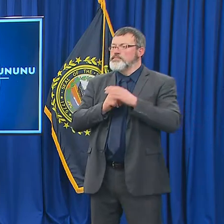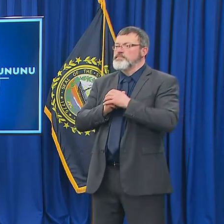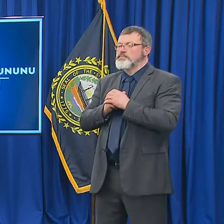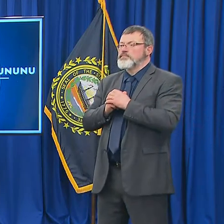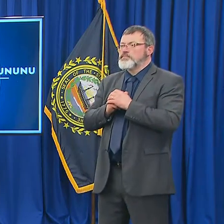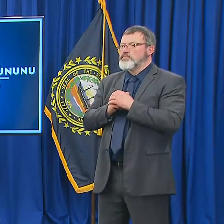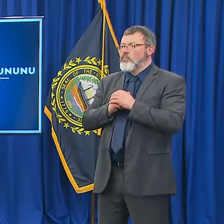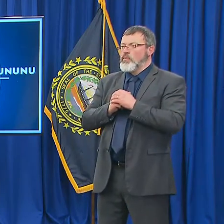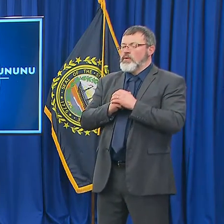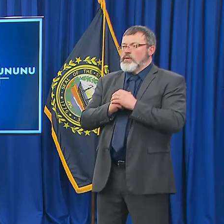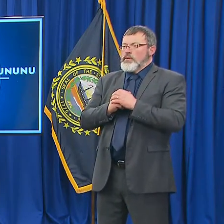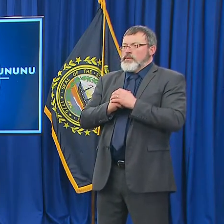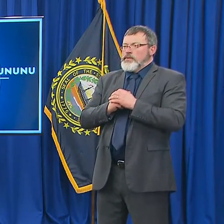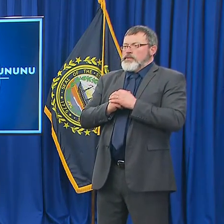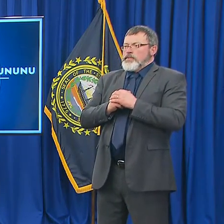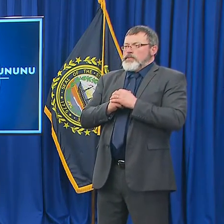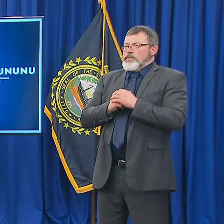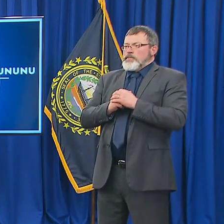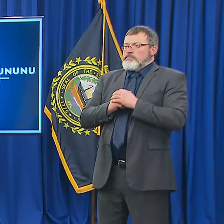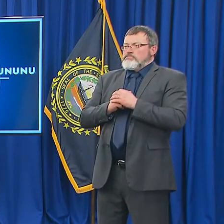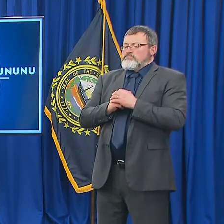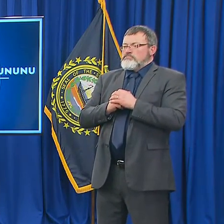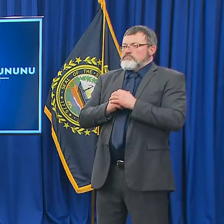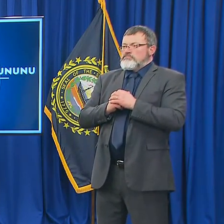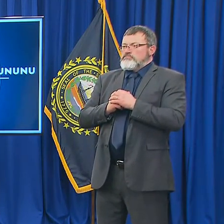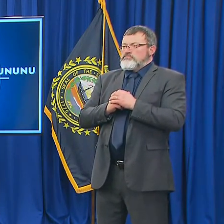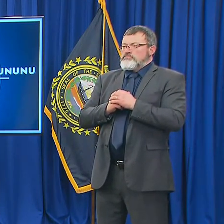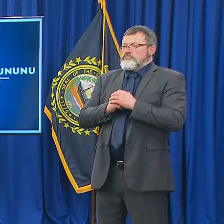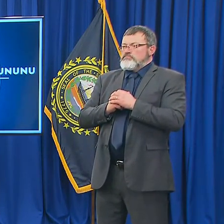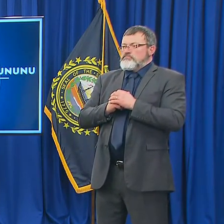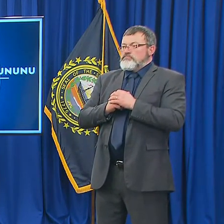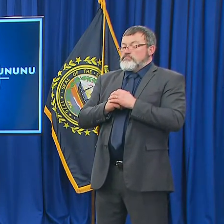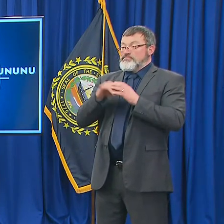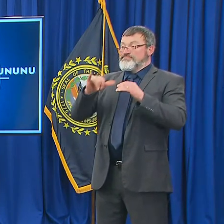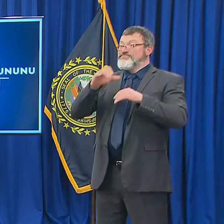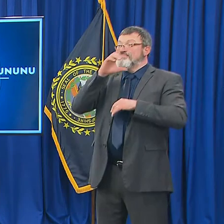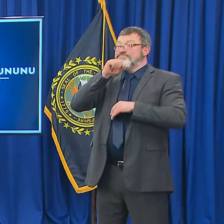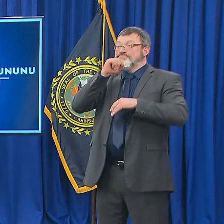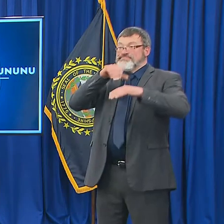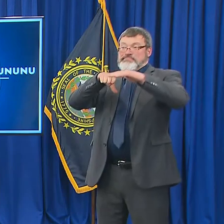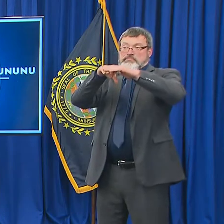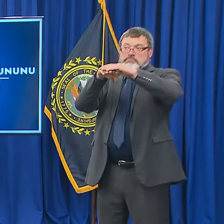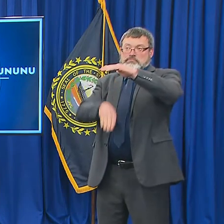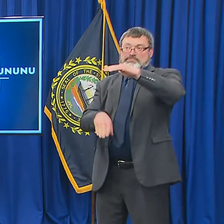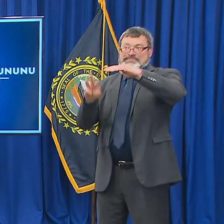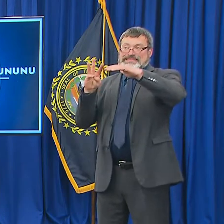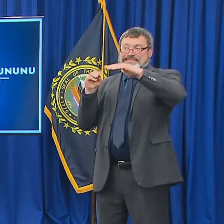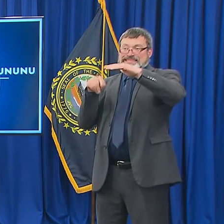I will be attending the House Republican caucus all without a mask try and stop me.